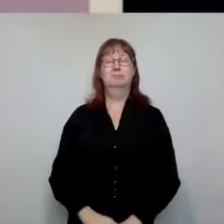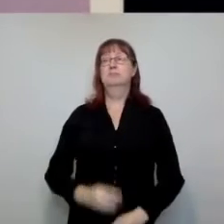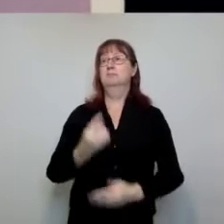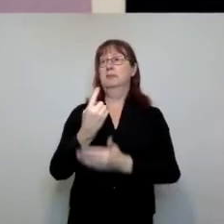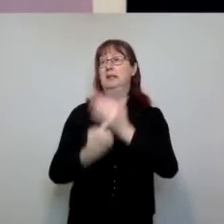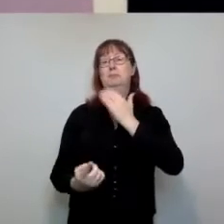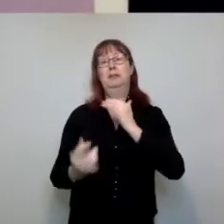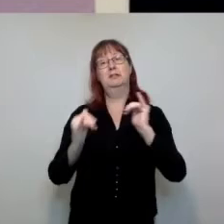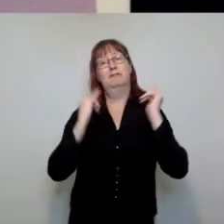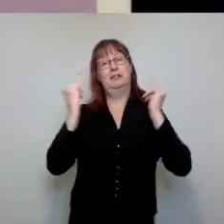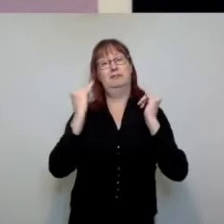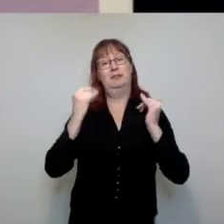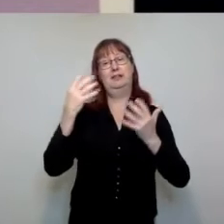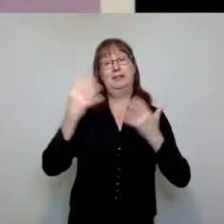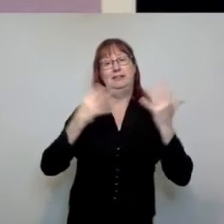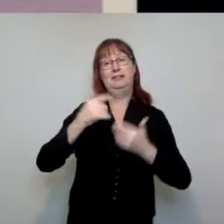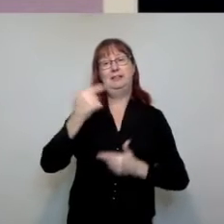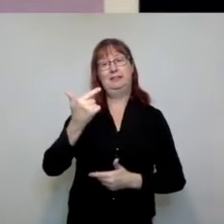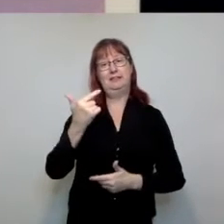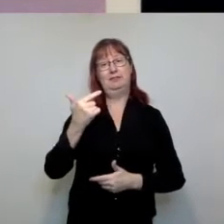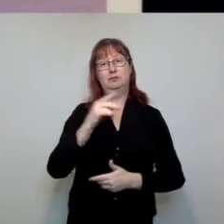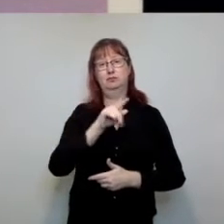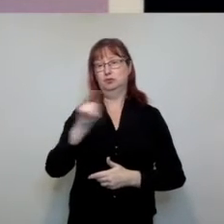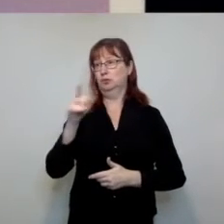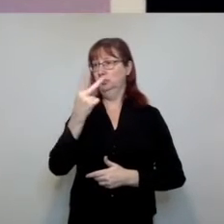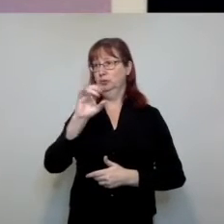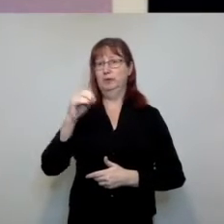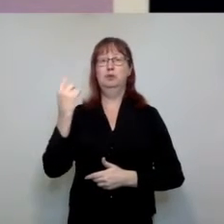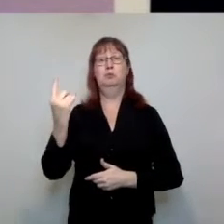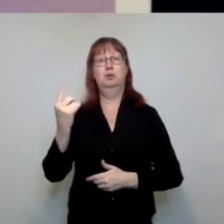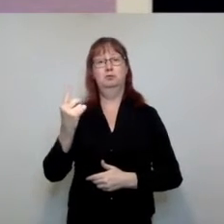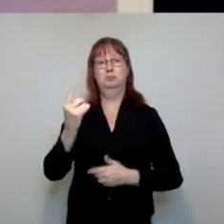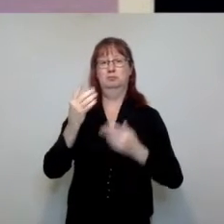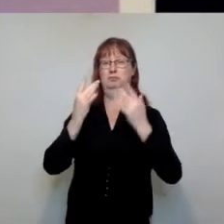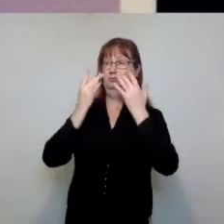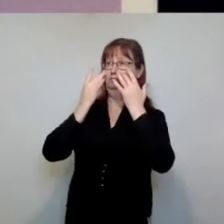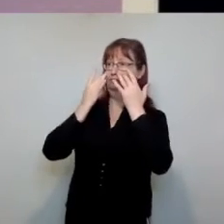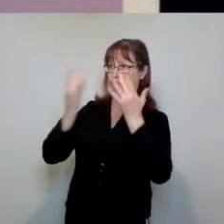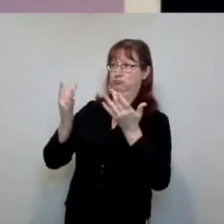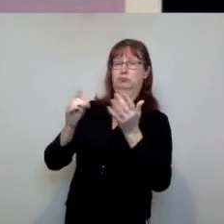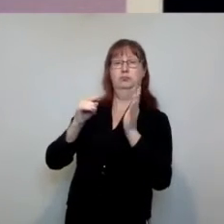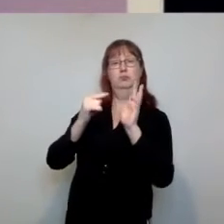The Independence Festivals of 1997 through to 2001 showed that not only could we